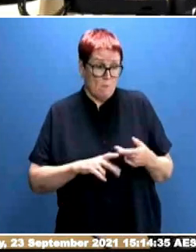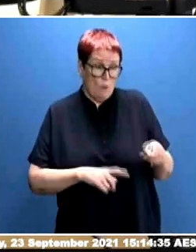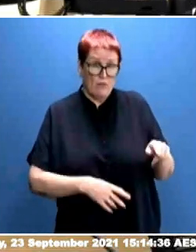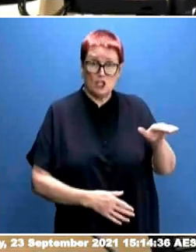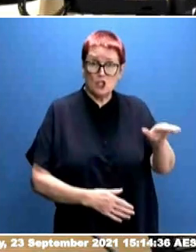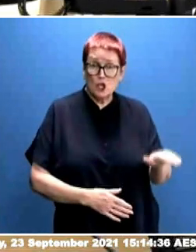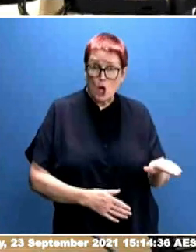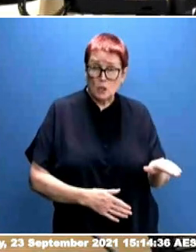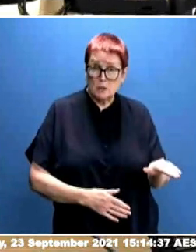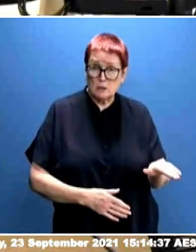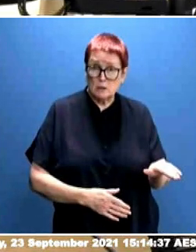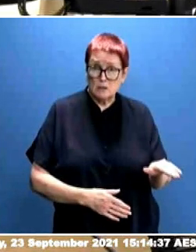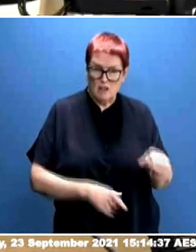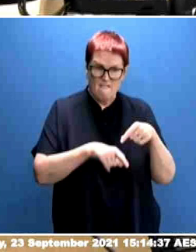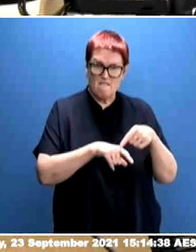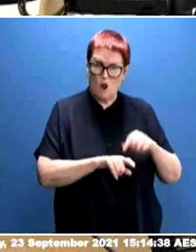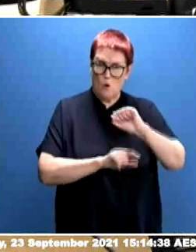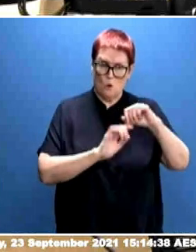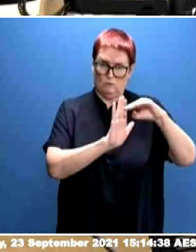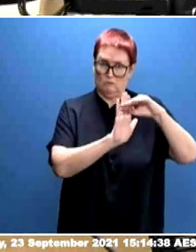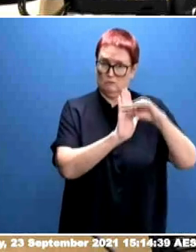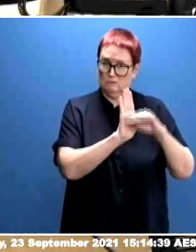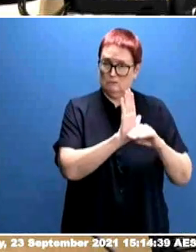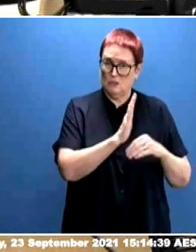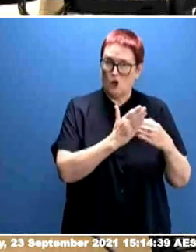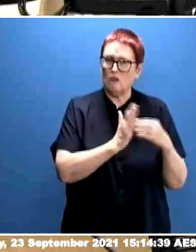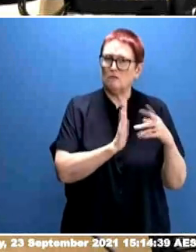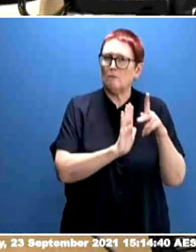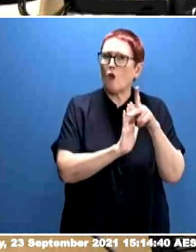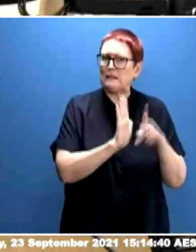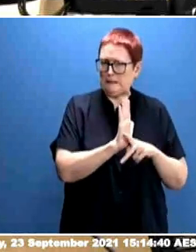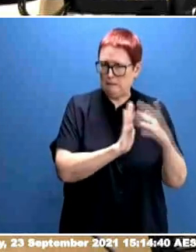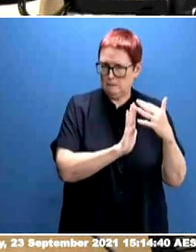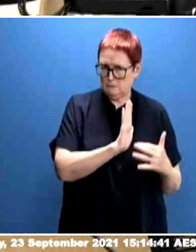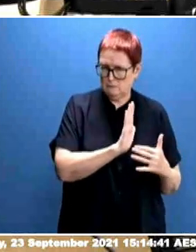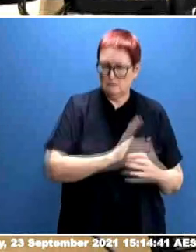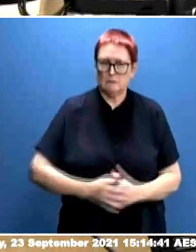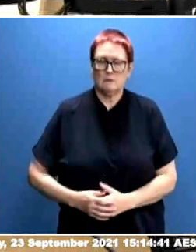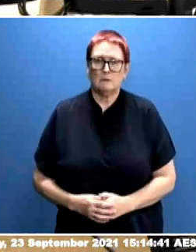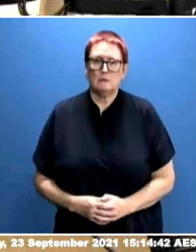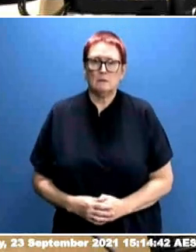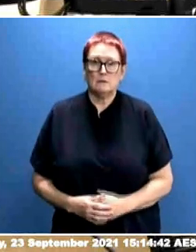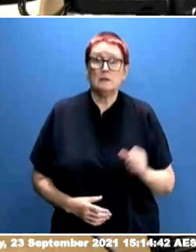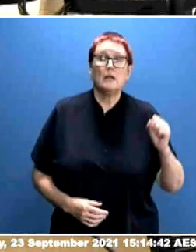per what we see in the criteria on the screen at point 3 of the policy document. Yes.